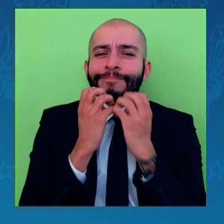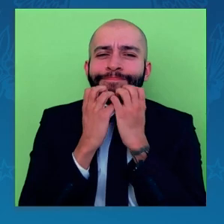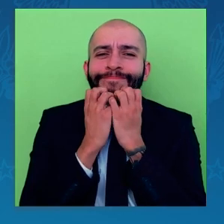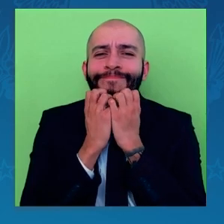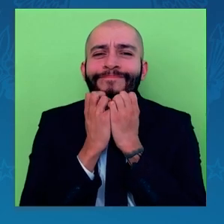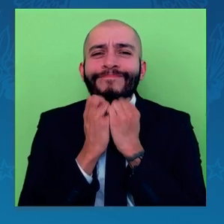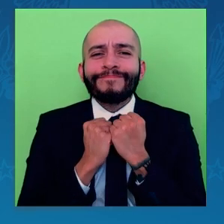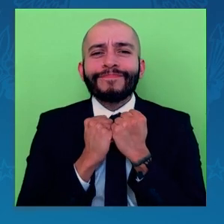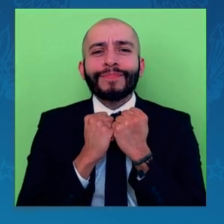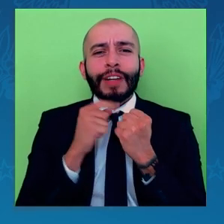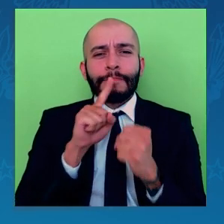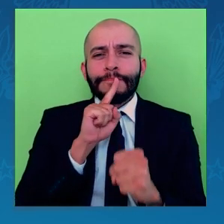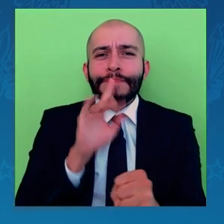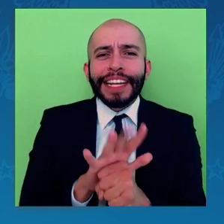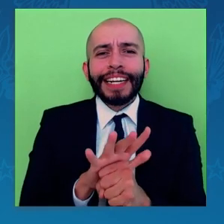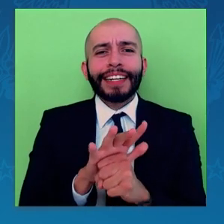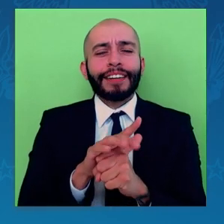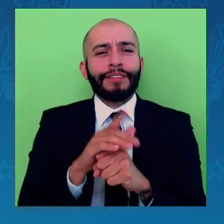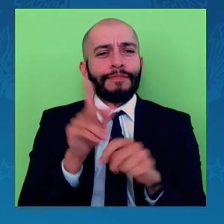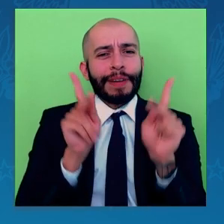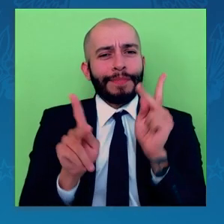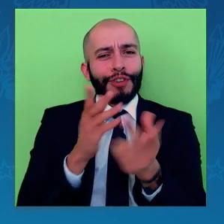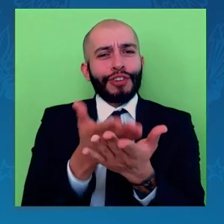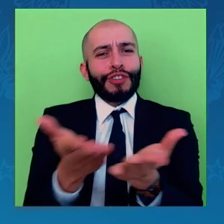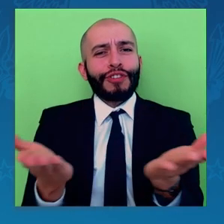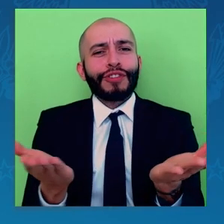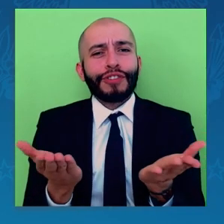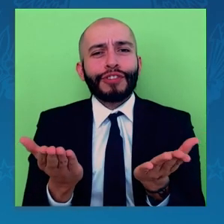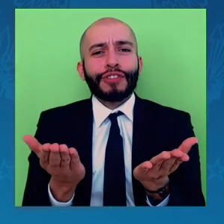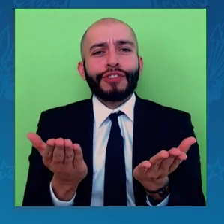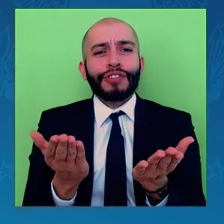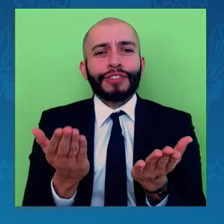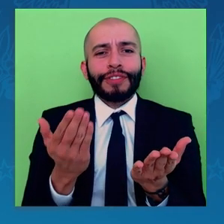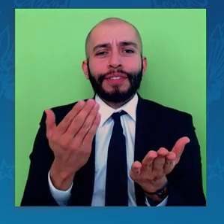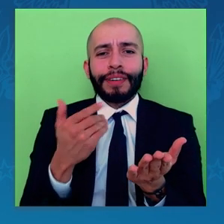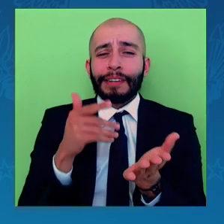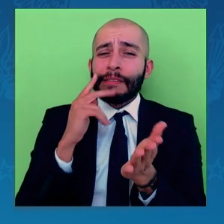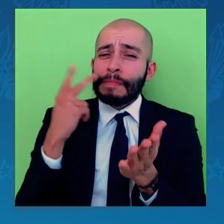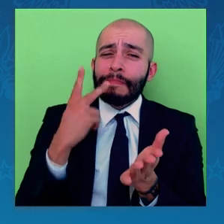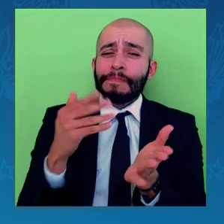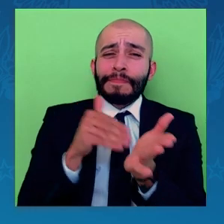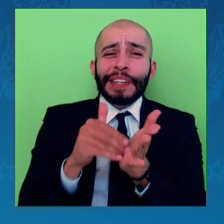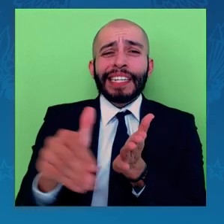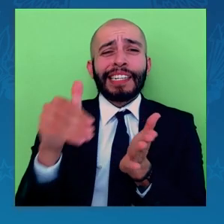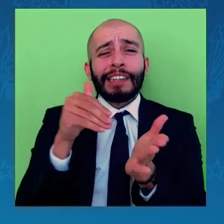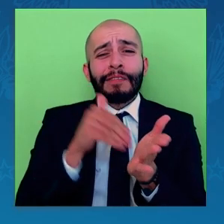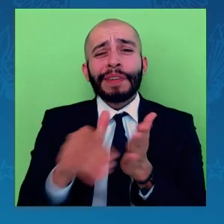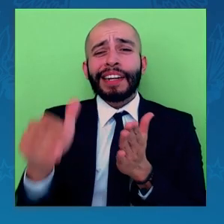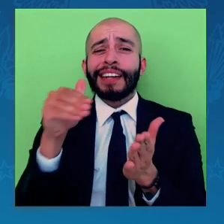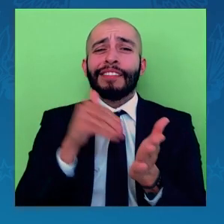of millions of dedicated health workers all across our country. Thanks to them, we have taken steps forward